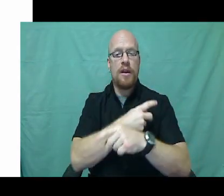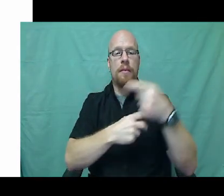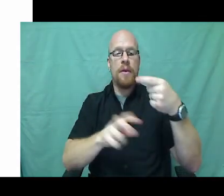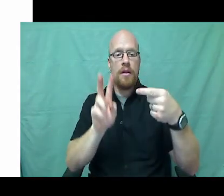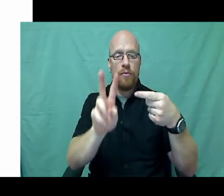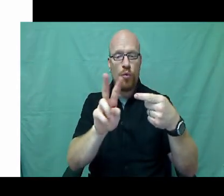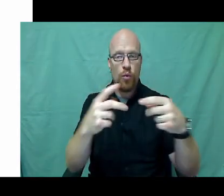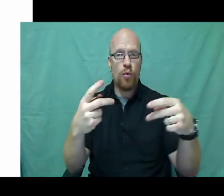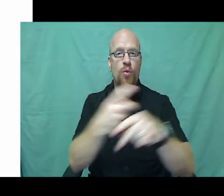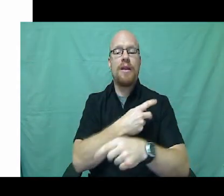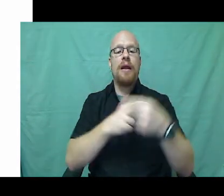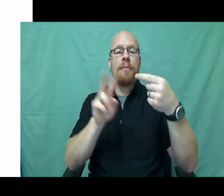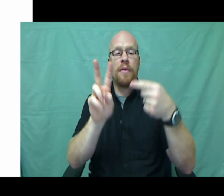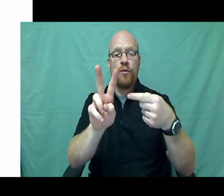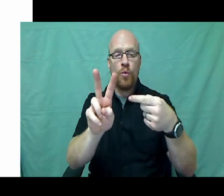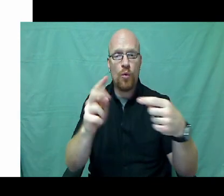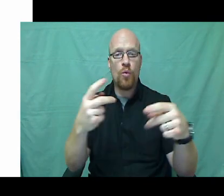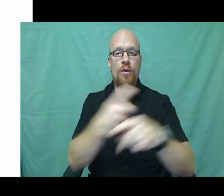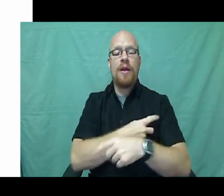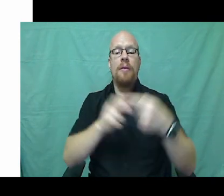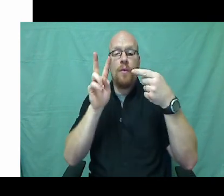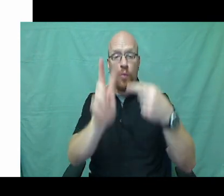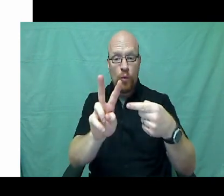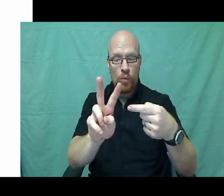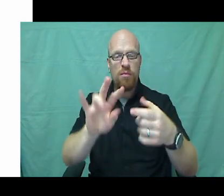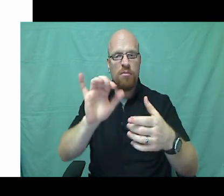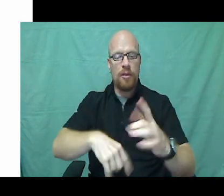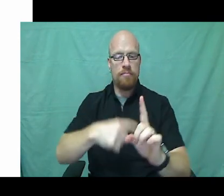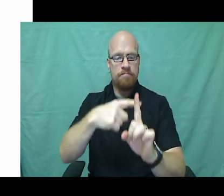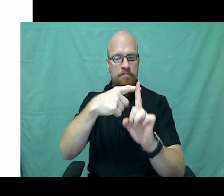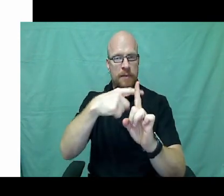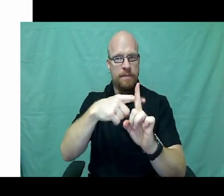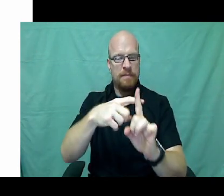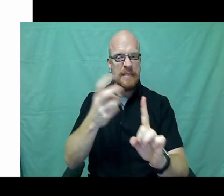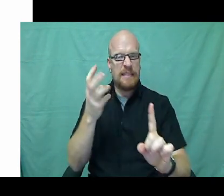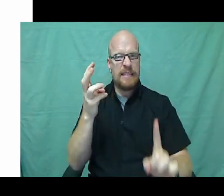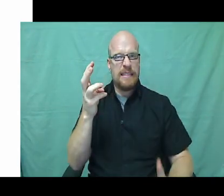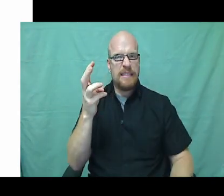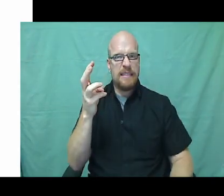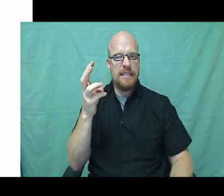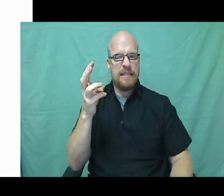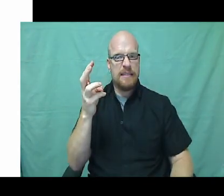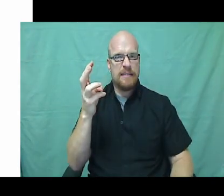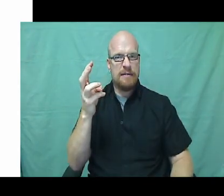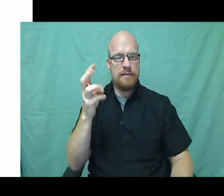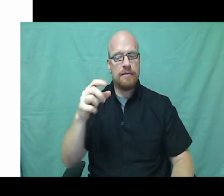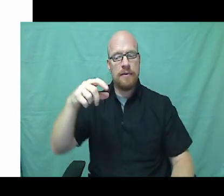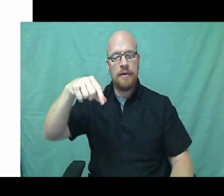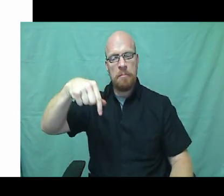it's negative two times negative two, times negative two, and then times negative two, four negatives become a positive.